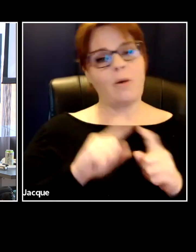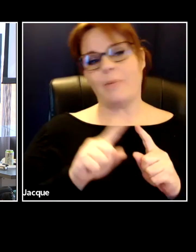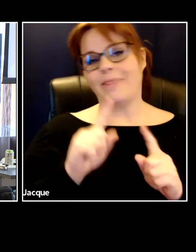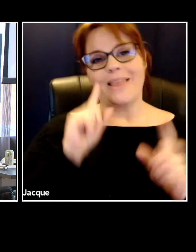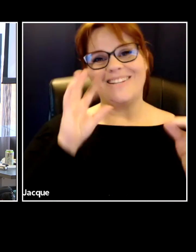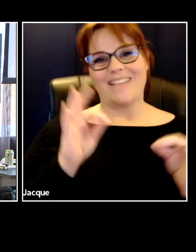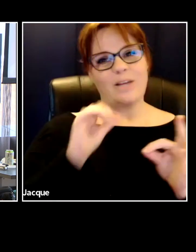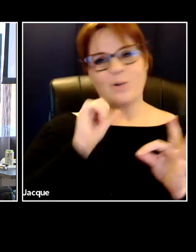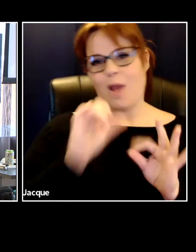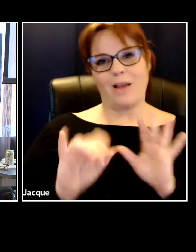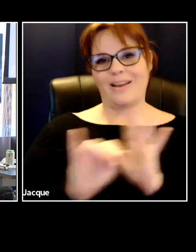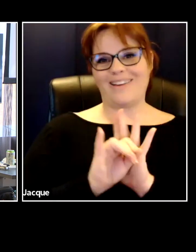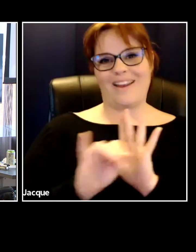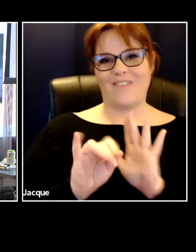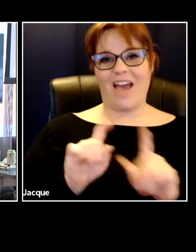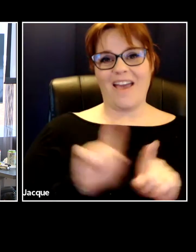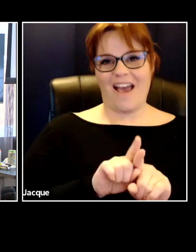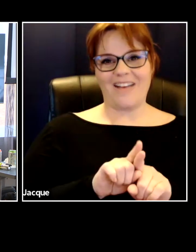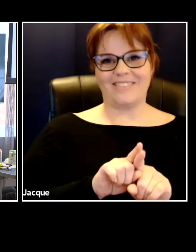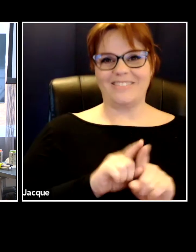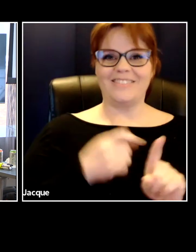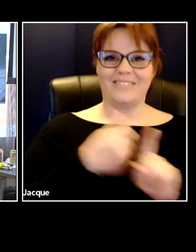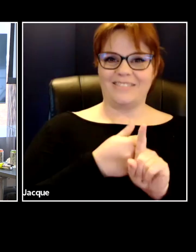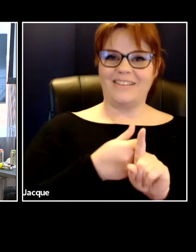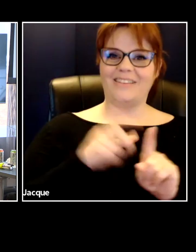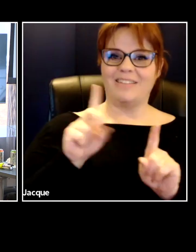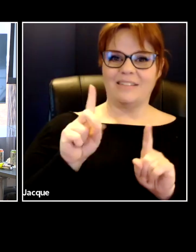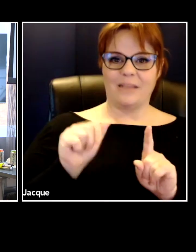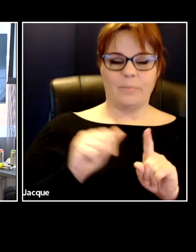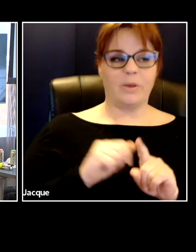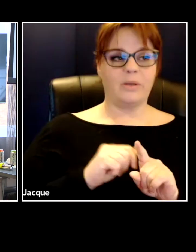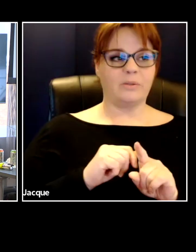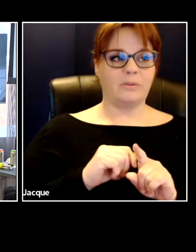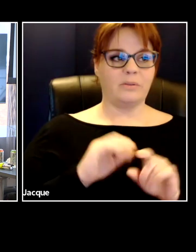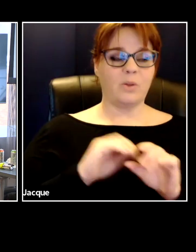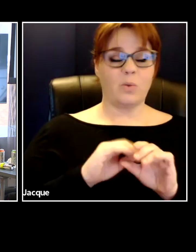disabled. And so I sort of have them in their own category um to you know not not force them